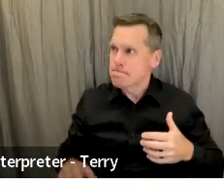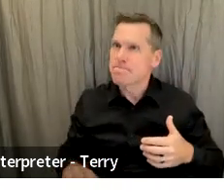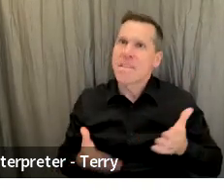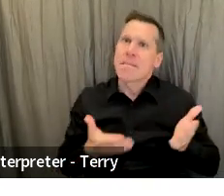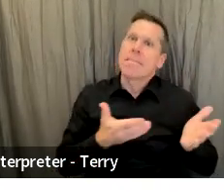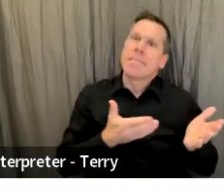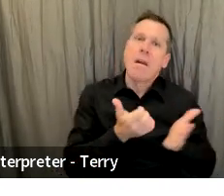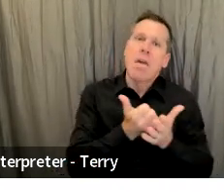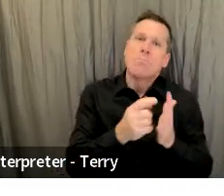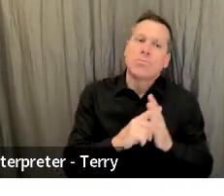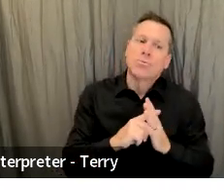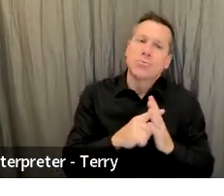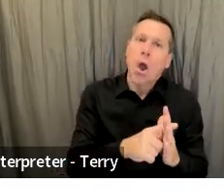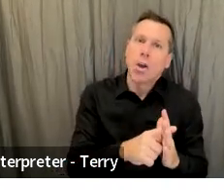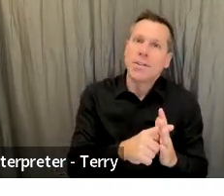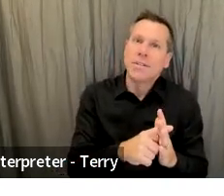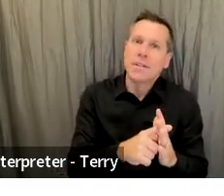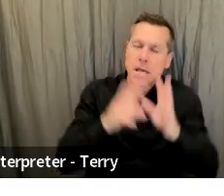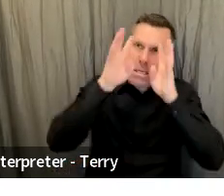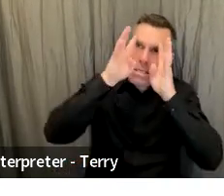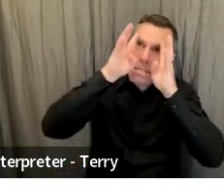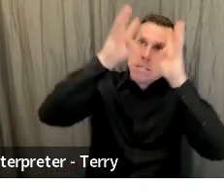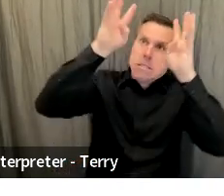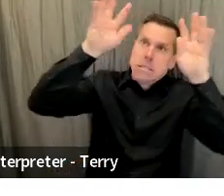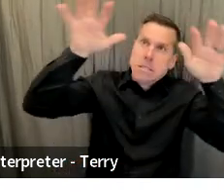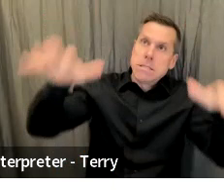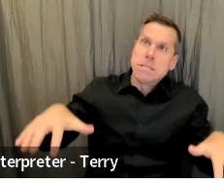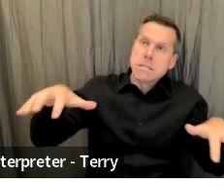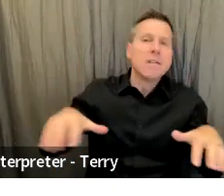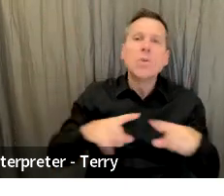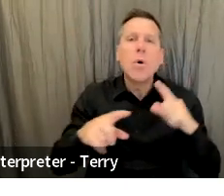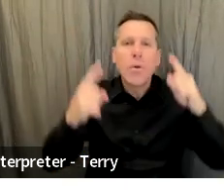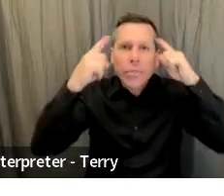They can just drop this into a canvas show and it's all of their ready to go